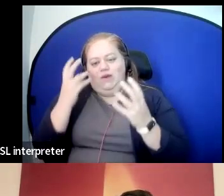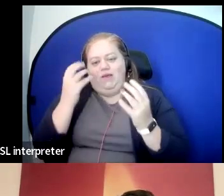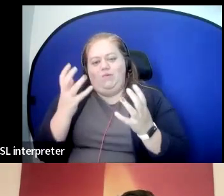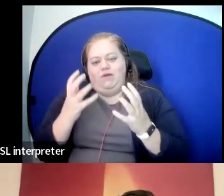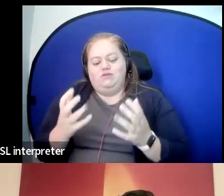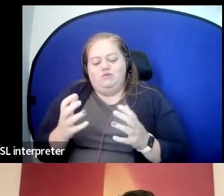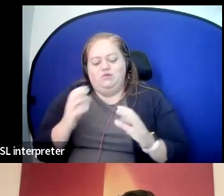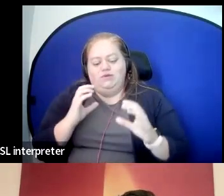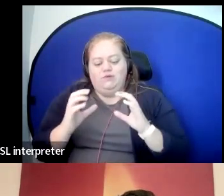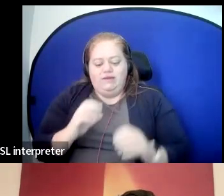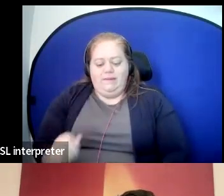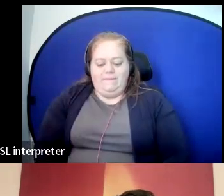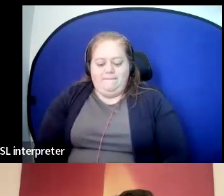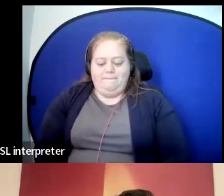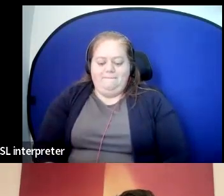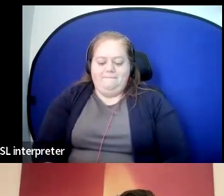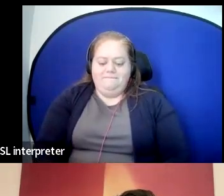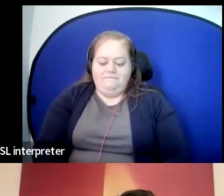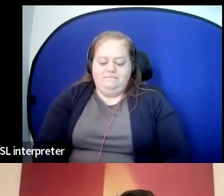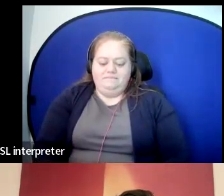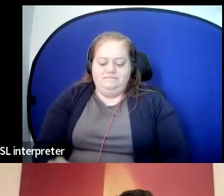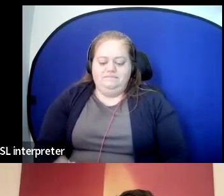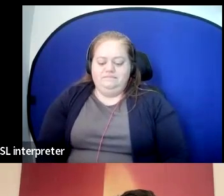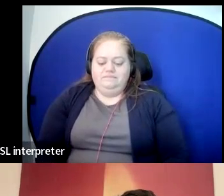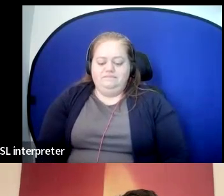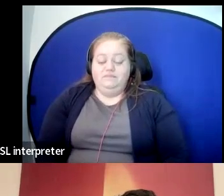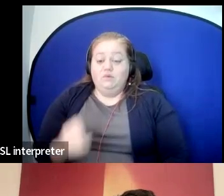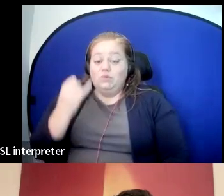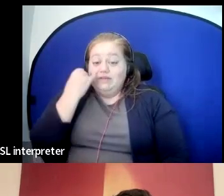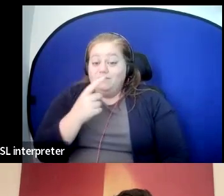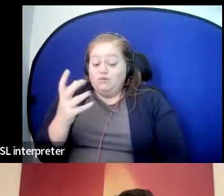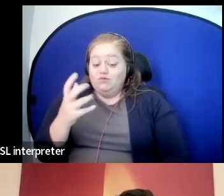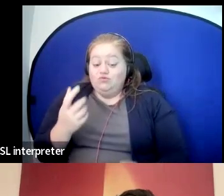And if anyone wants to try our application,